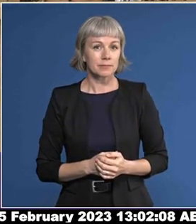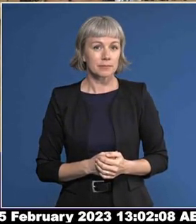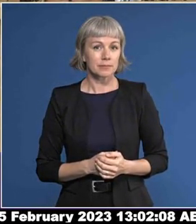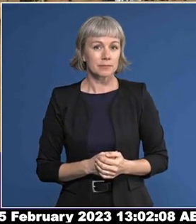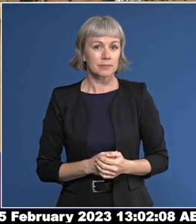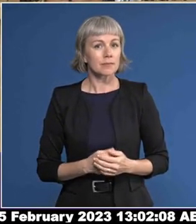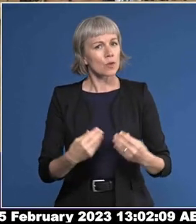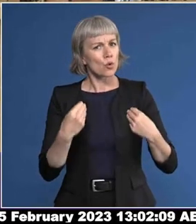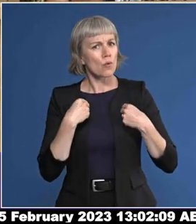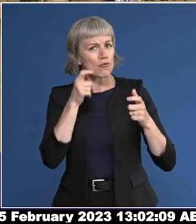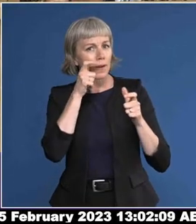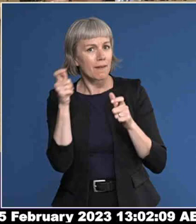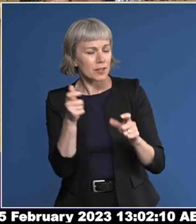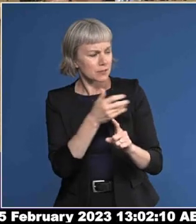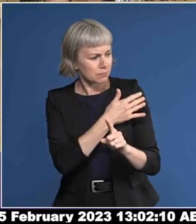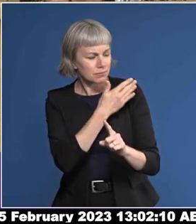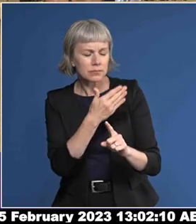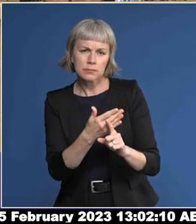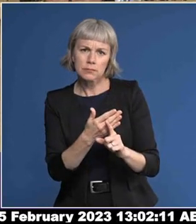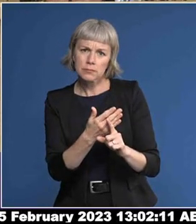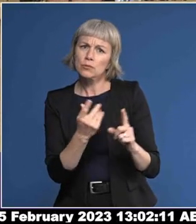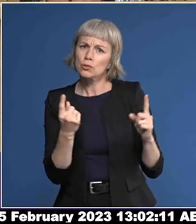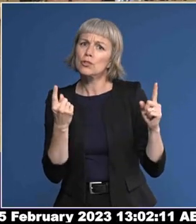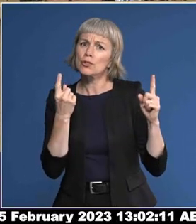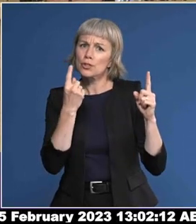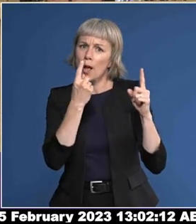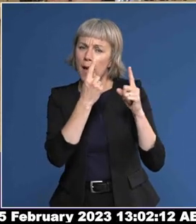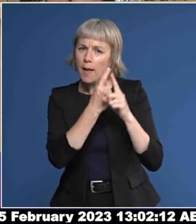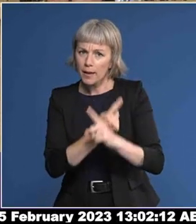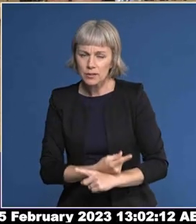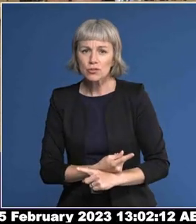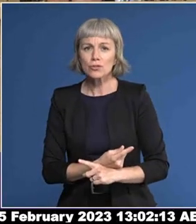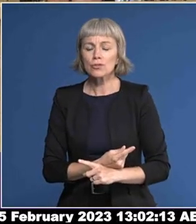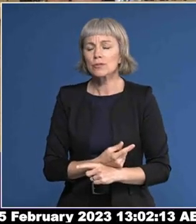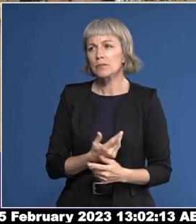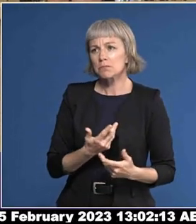But, you know, many of our organisations are large, complex organisations.